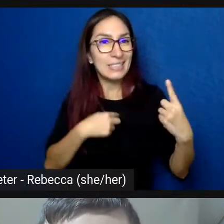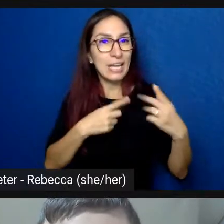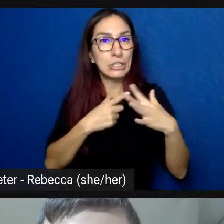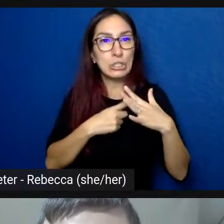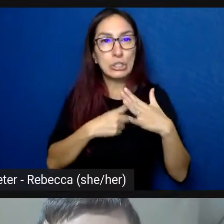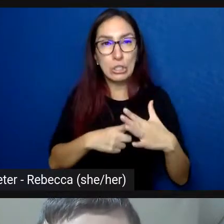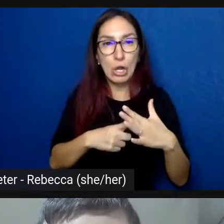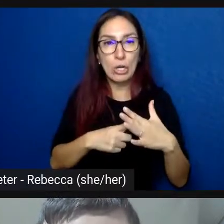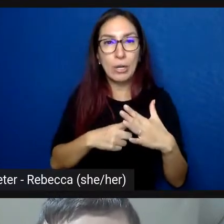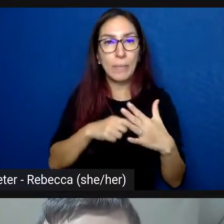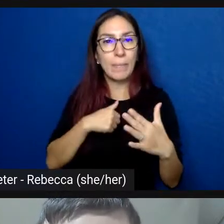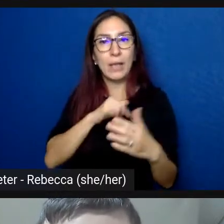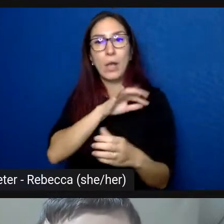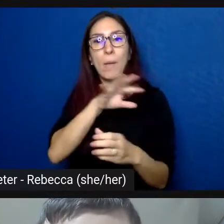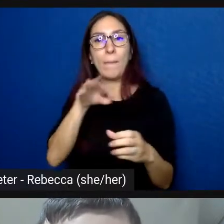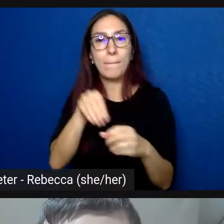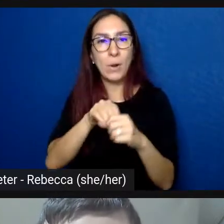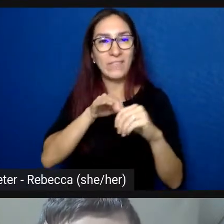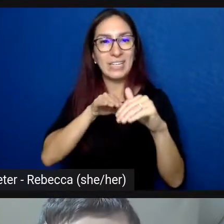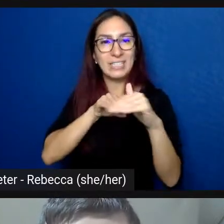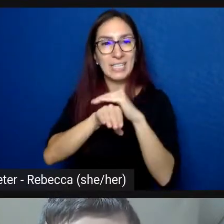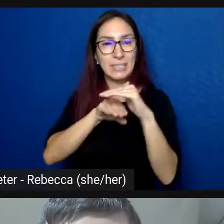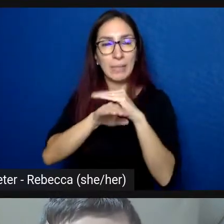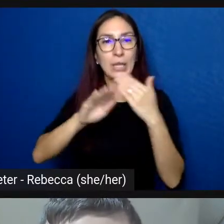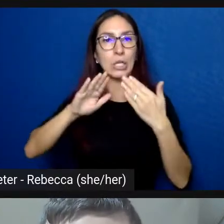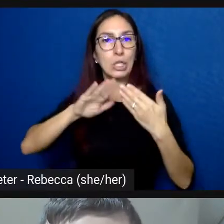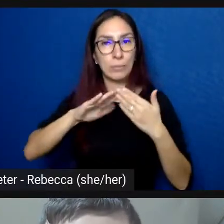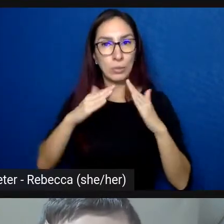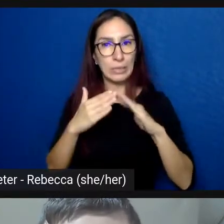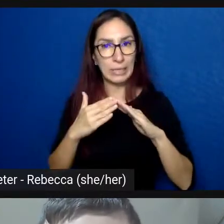Lazar Bulatovic: Thing you mentioned is interesting because